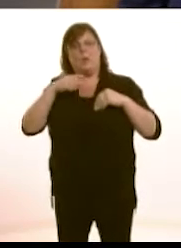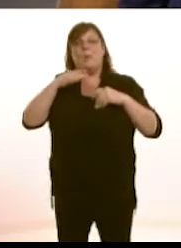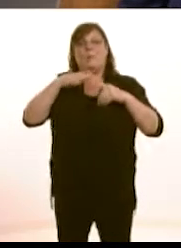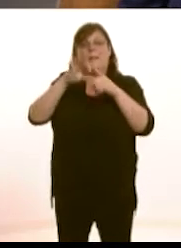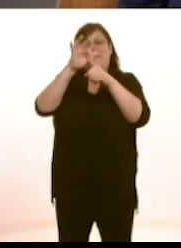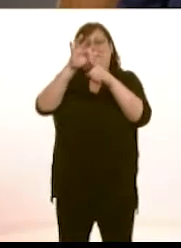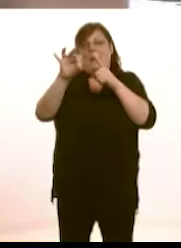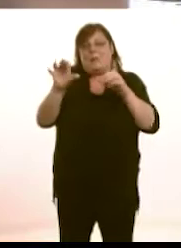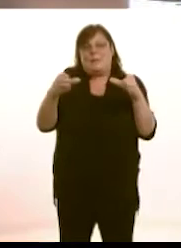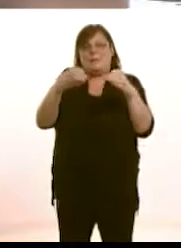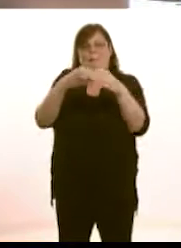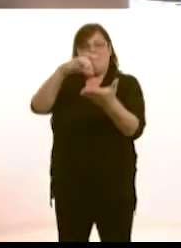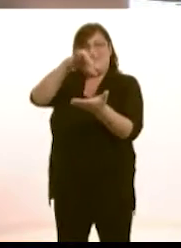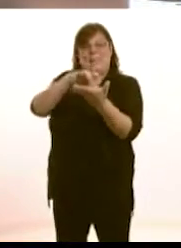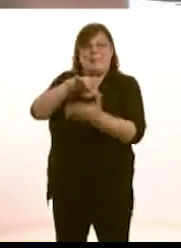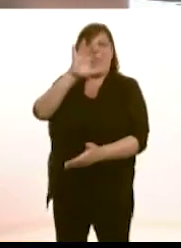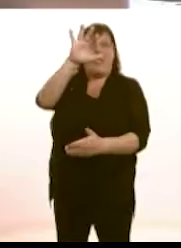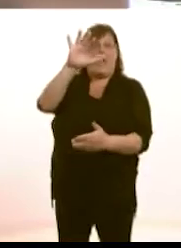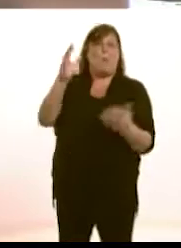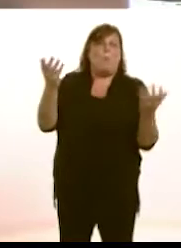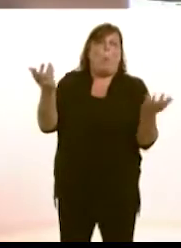centre. The question then is where it should be placed.